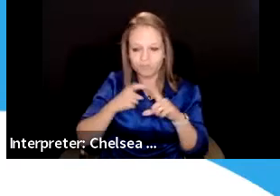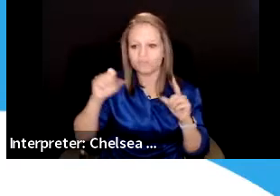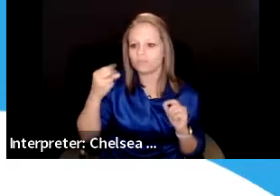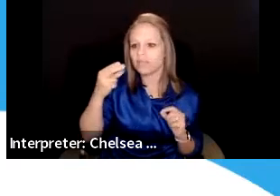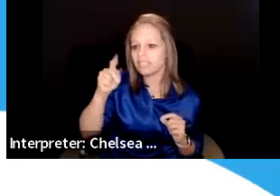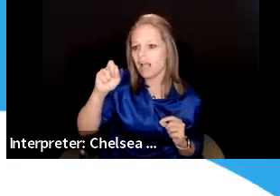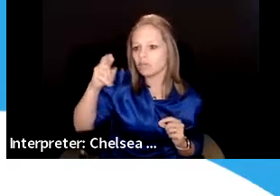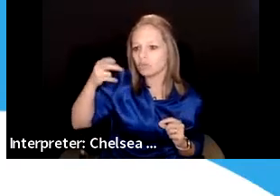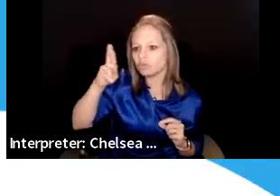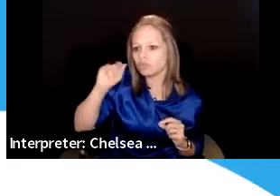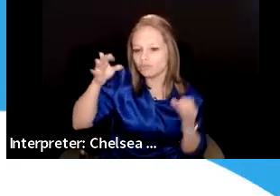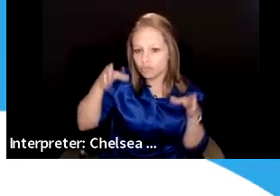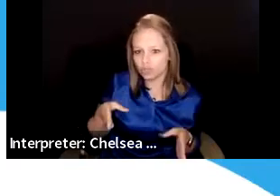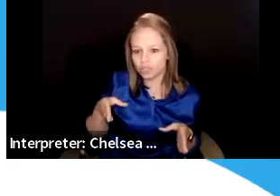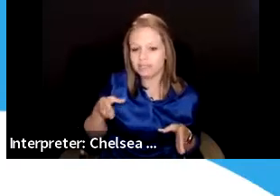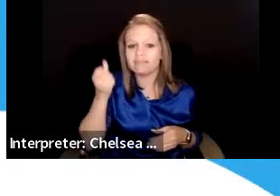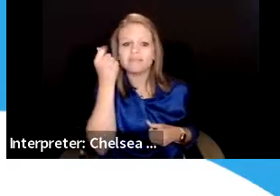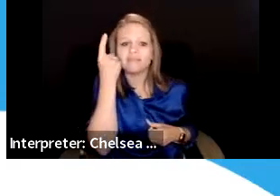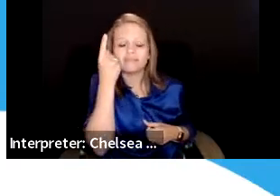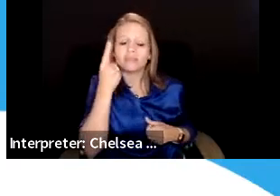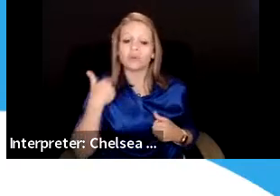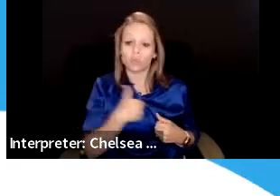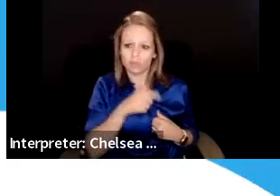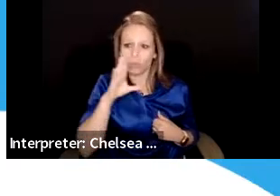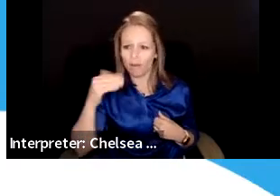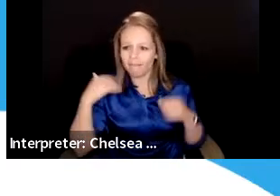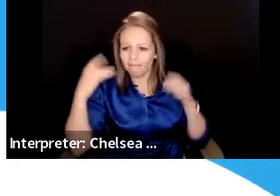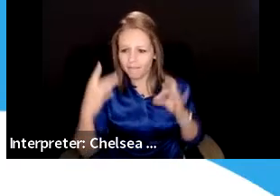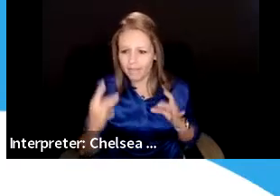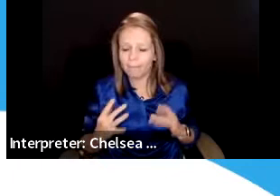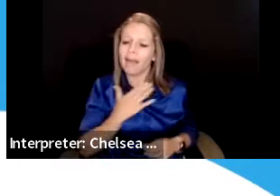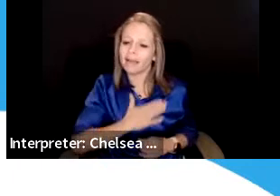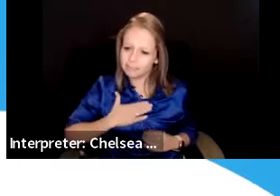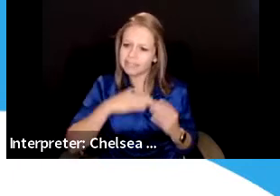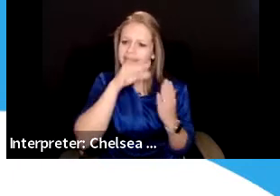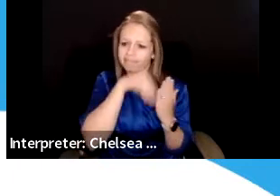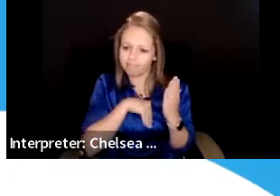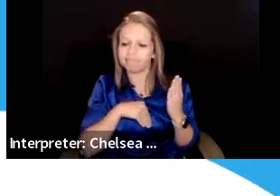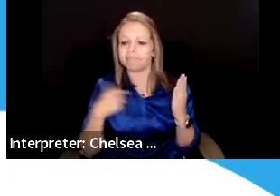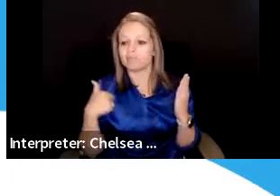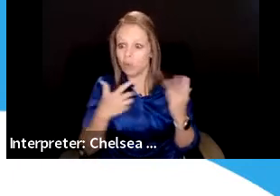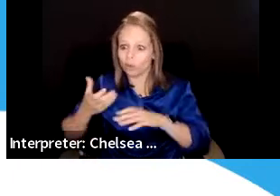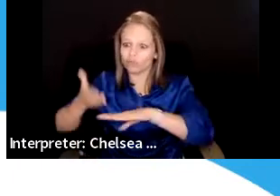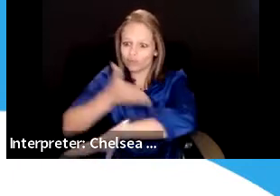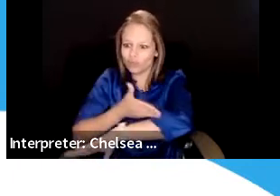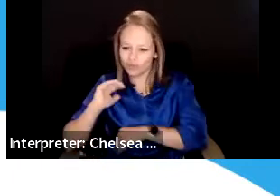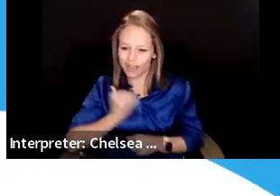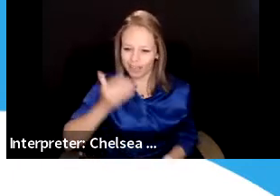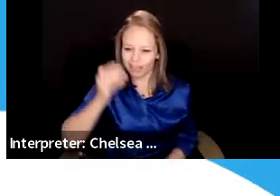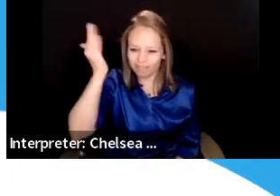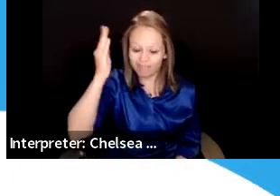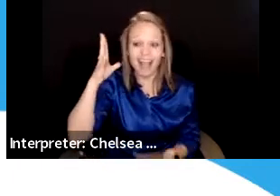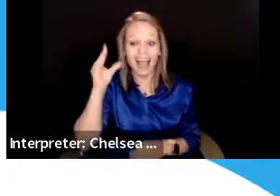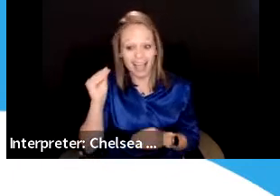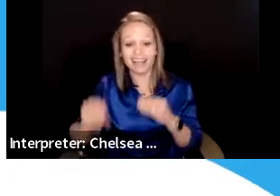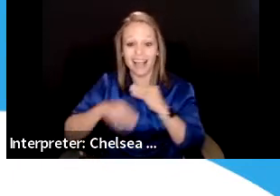and we ask you take the time to complete it and hope to always improve